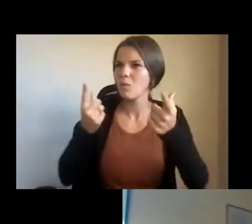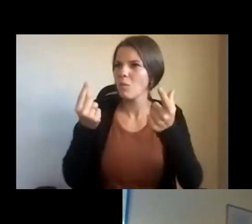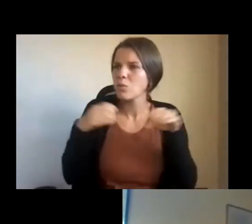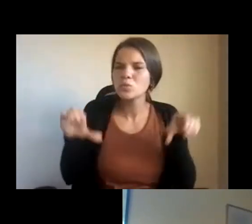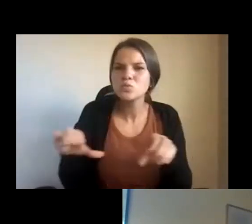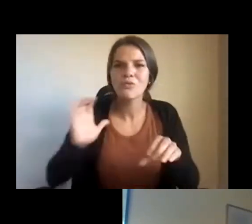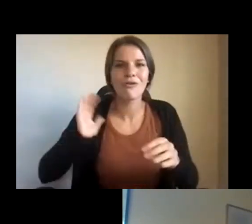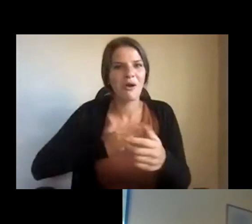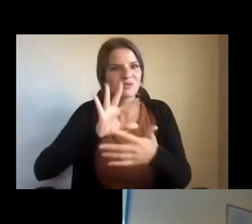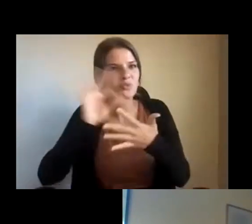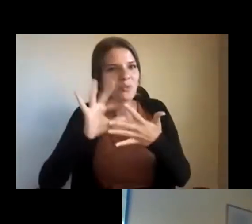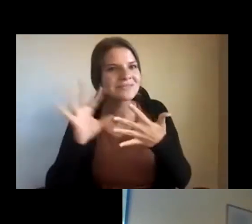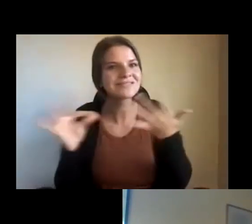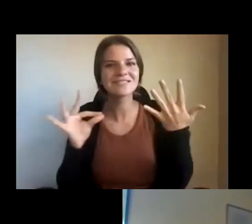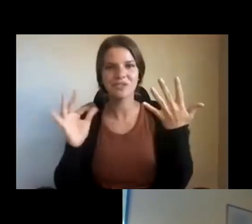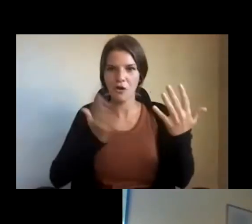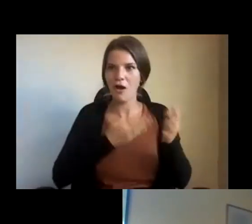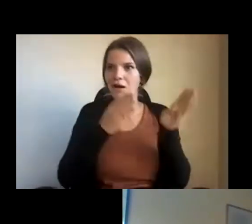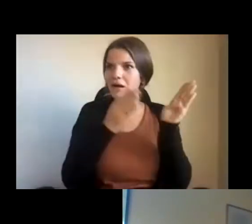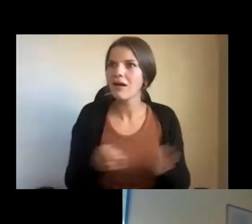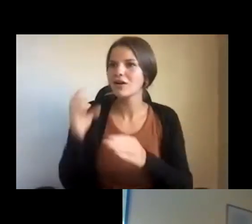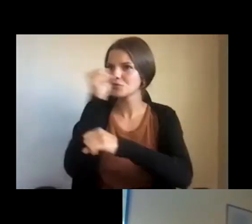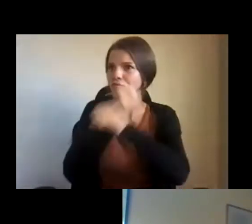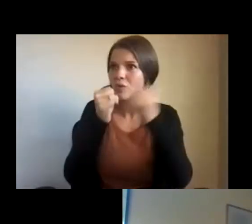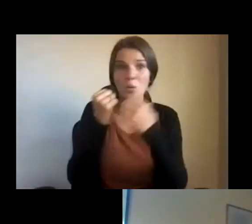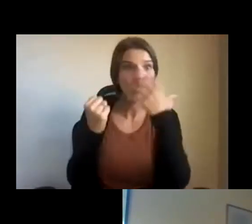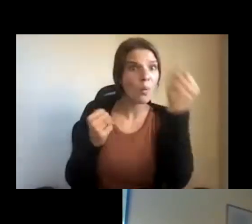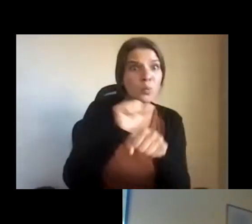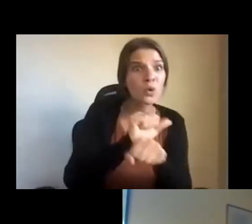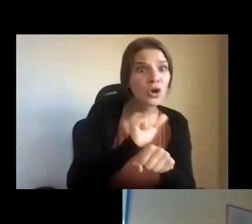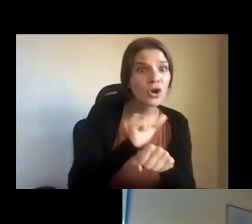Going to the grocery store, going to work, and whether we were fearful or fearful of the vaccine.